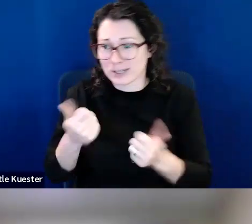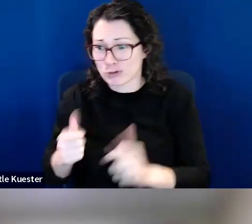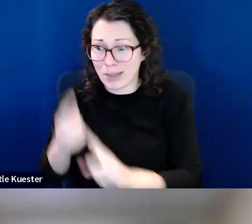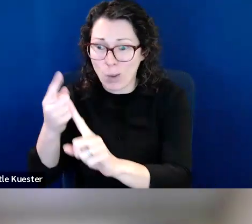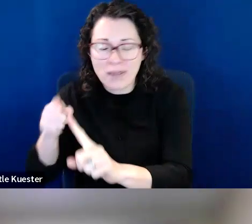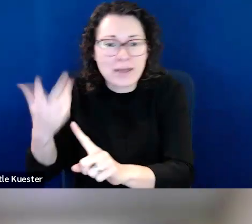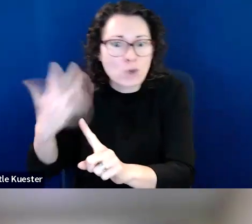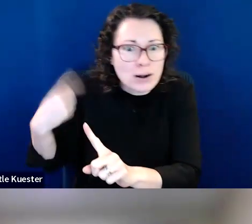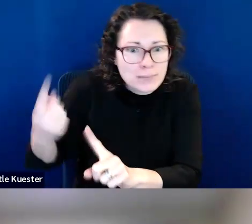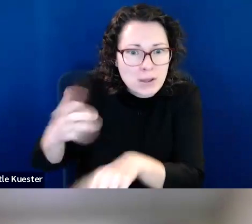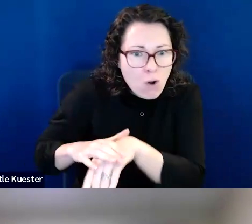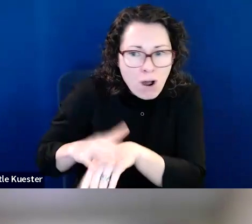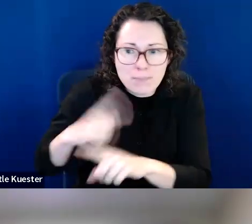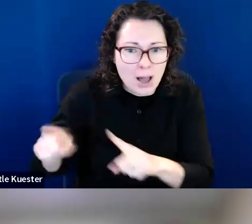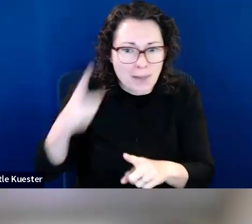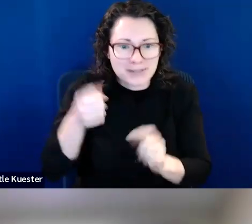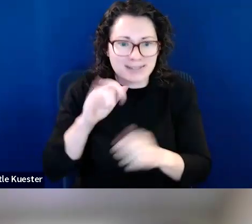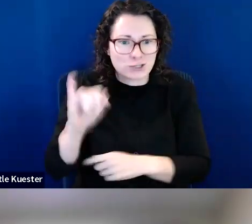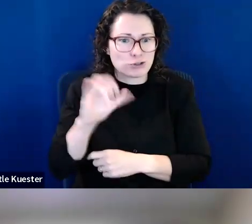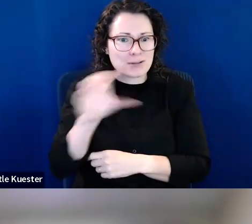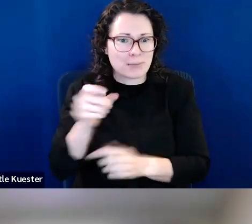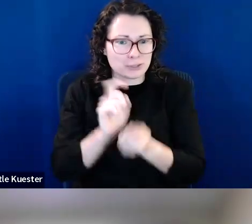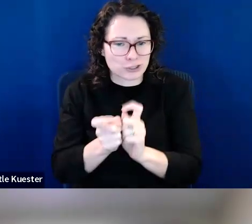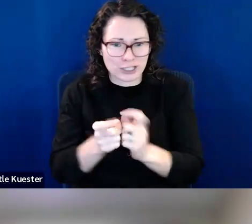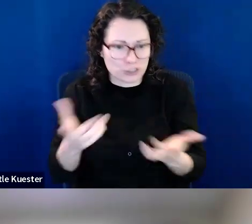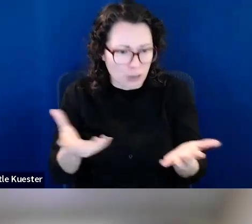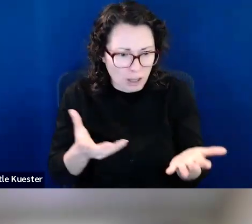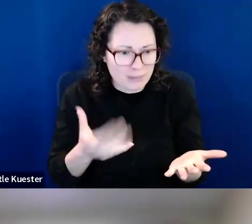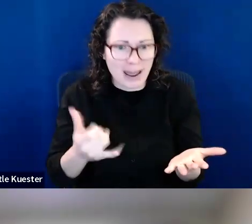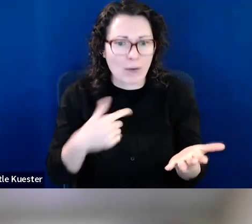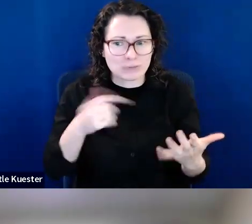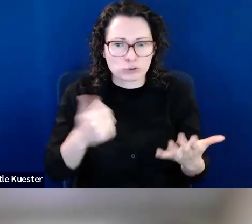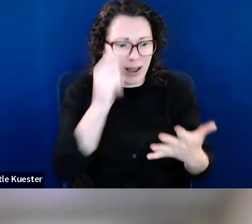one they've been on because they've changed their insurance plan. I we see this all the time and it